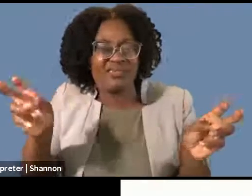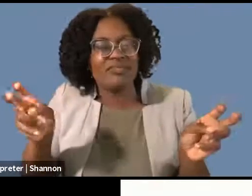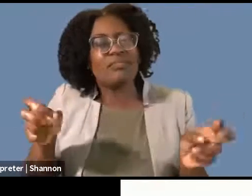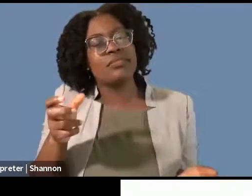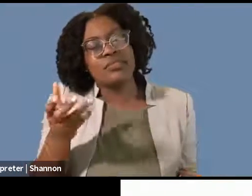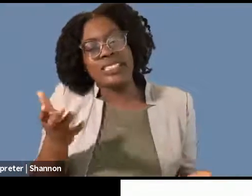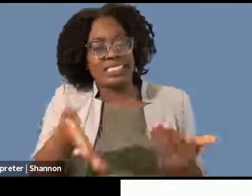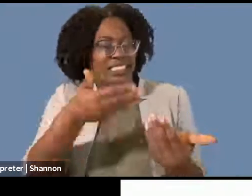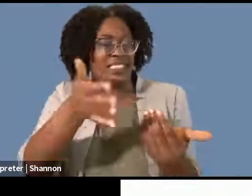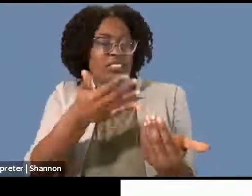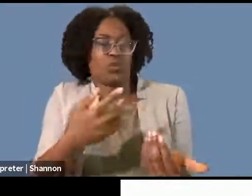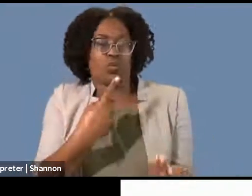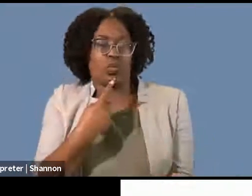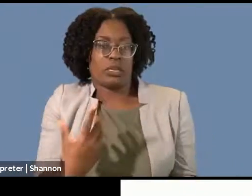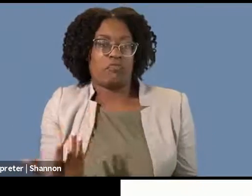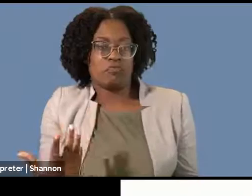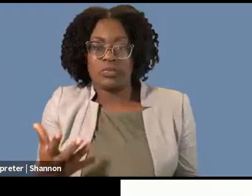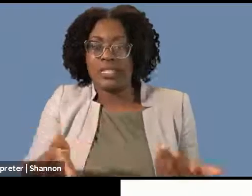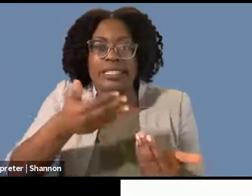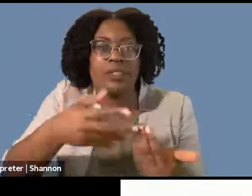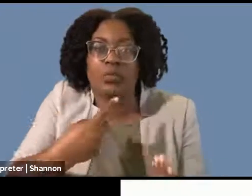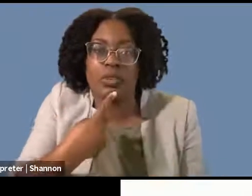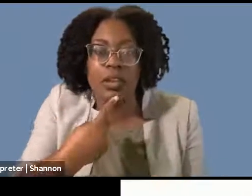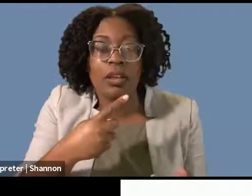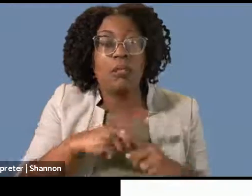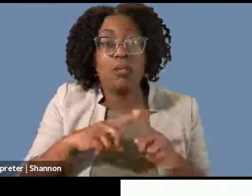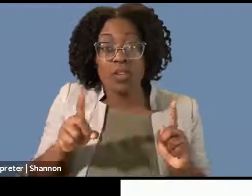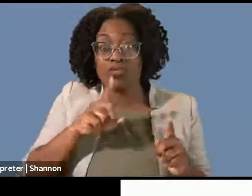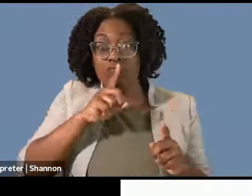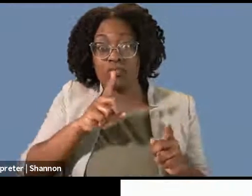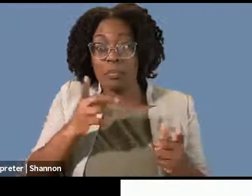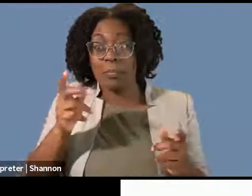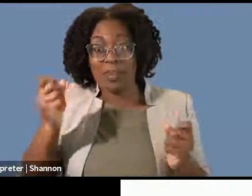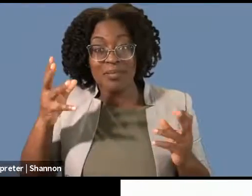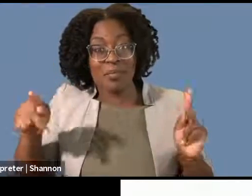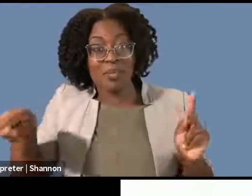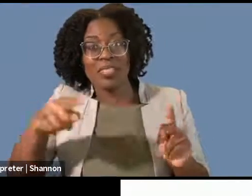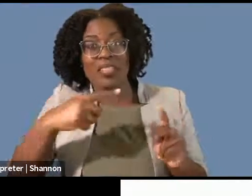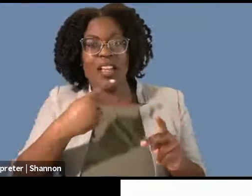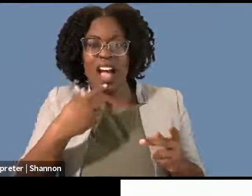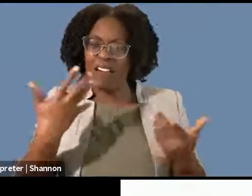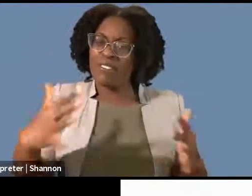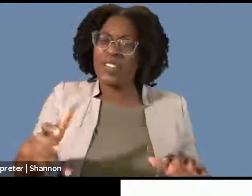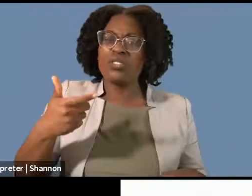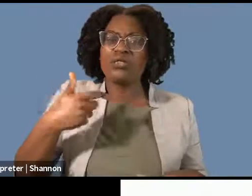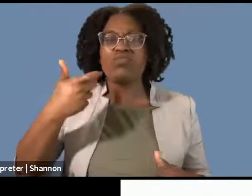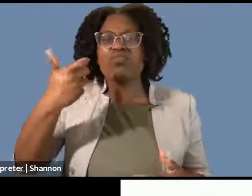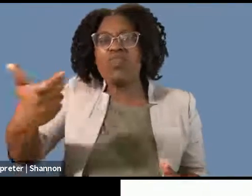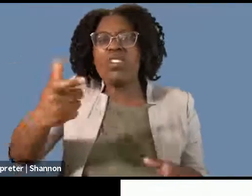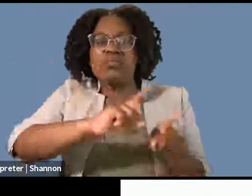People are like yes, I understand, I have read the books, I have watched the movies, but what